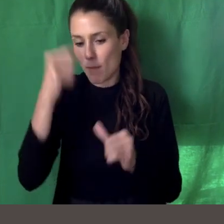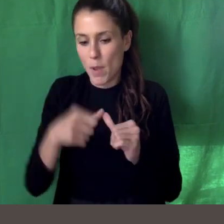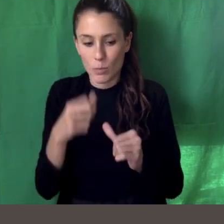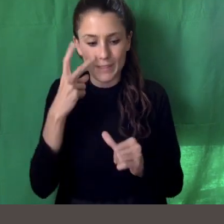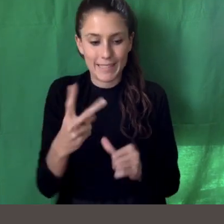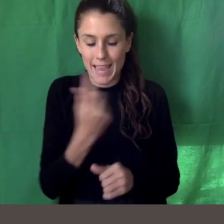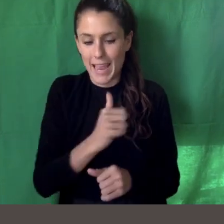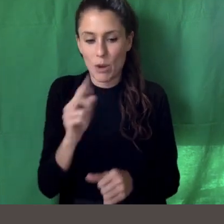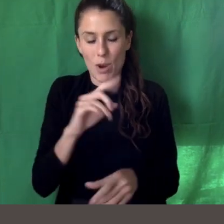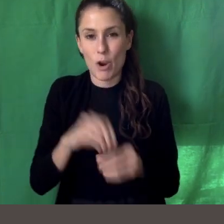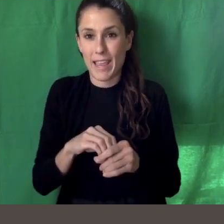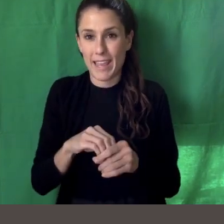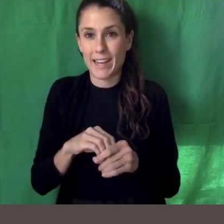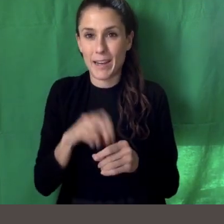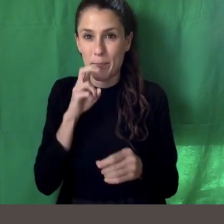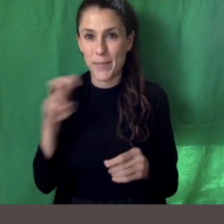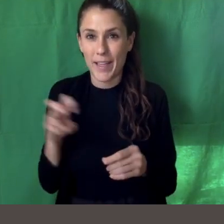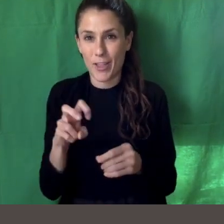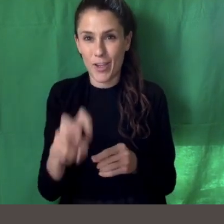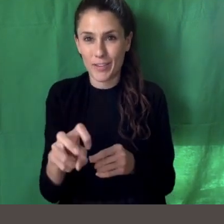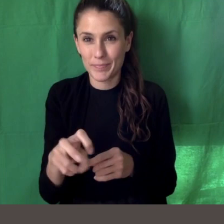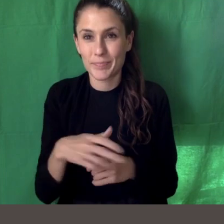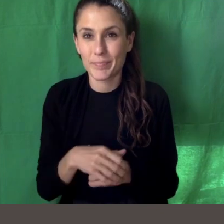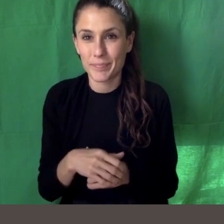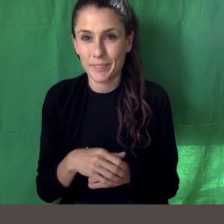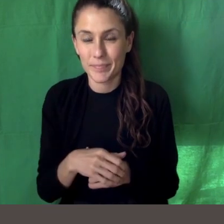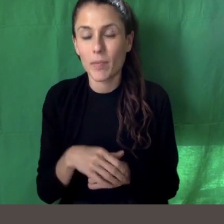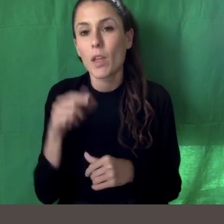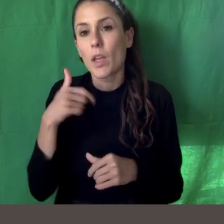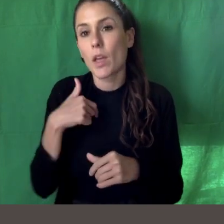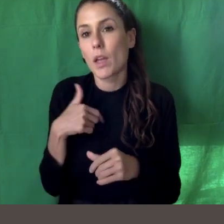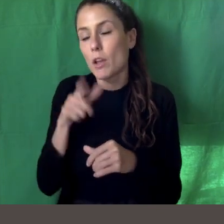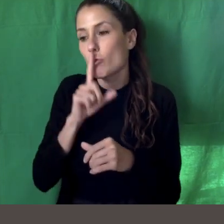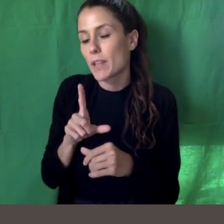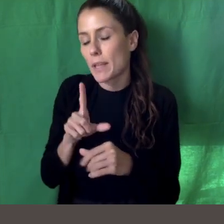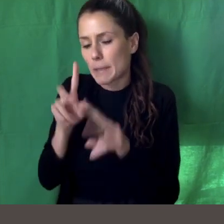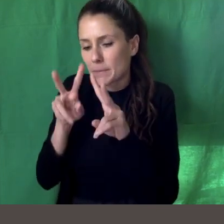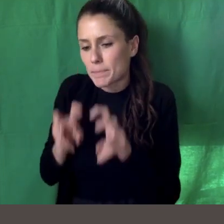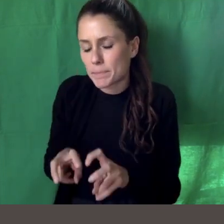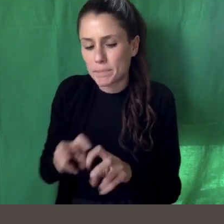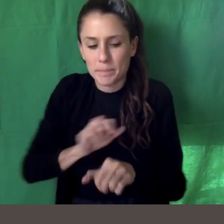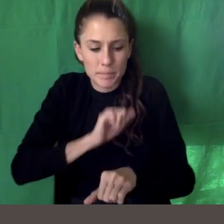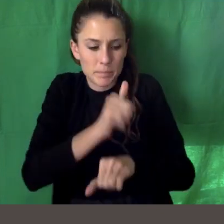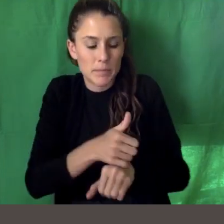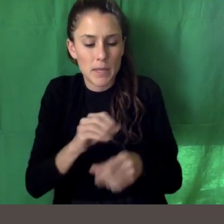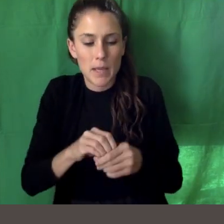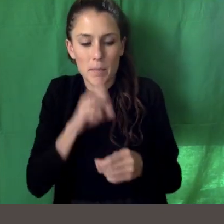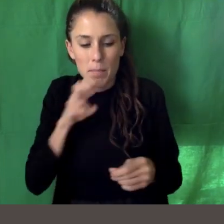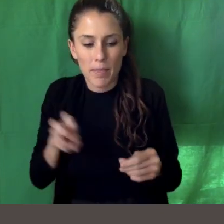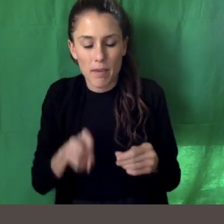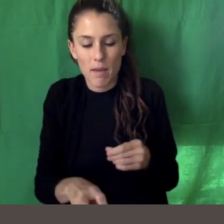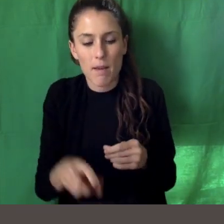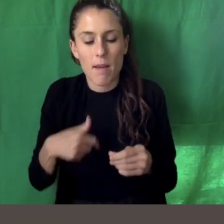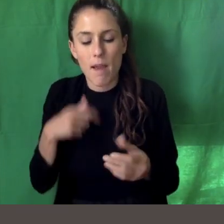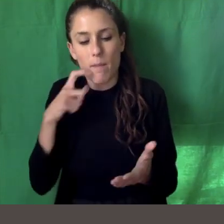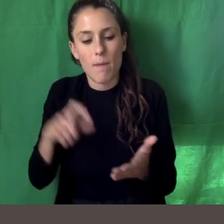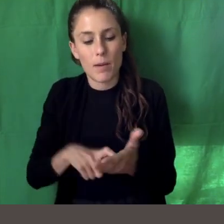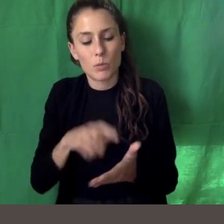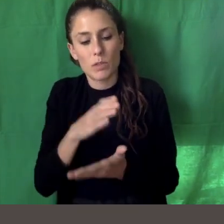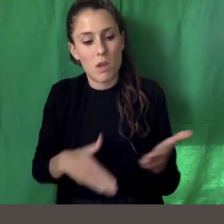remember seeing it anywhere in Python and by exploring implementing it in Python I noticed